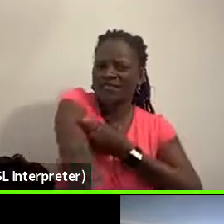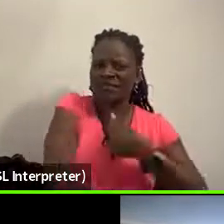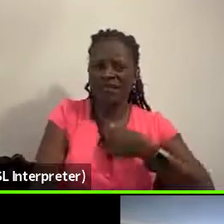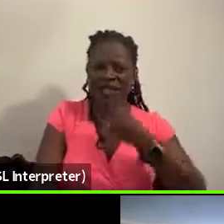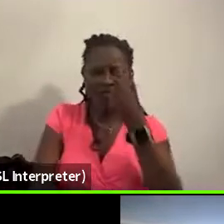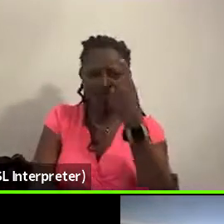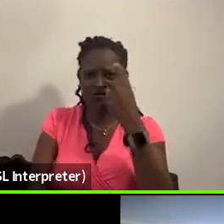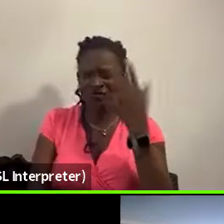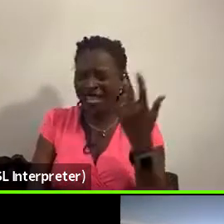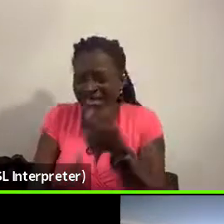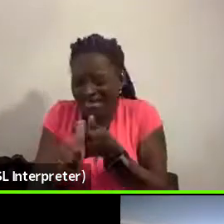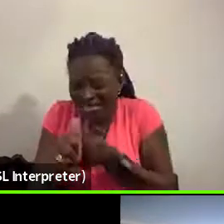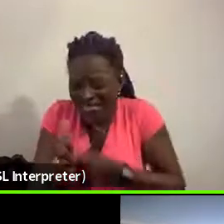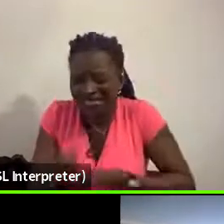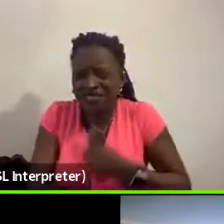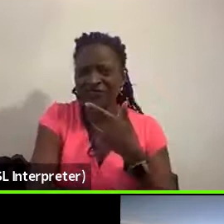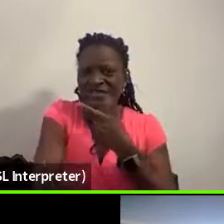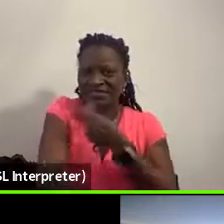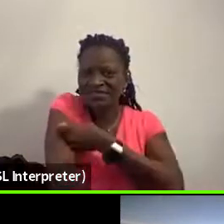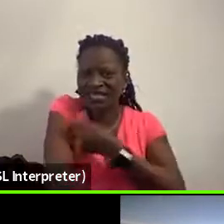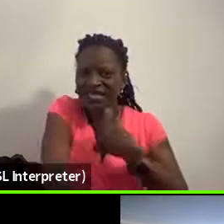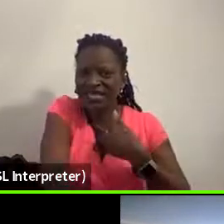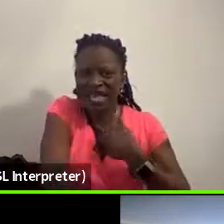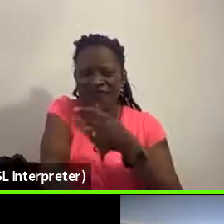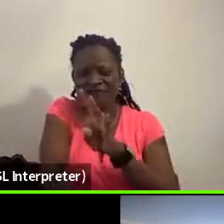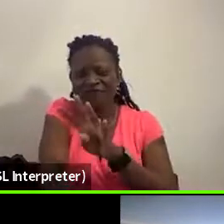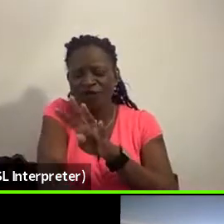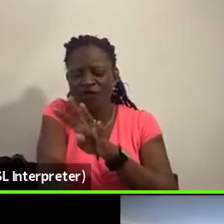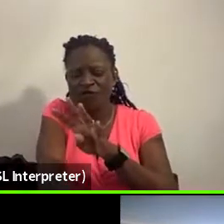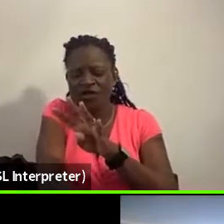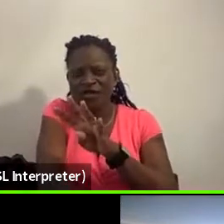forty thousand folks, plus or minus during the study period.